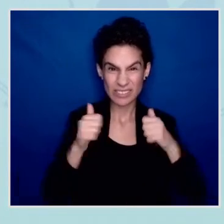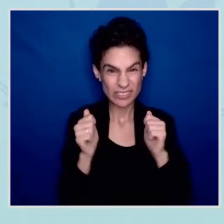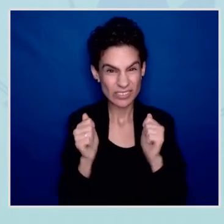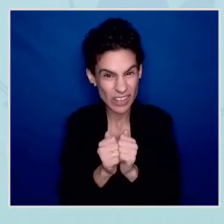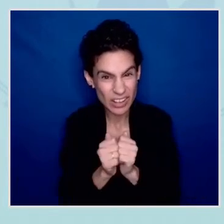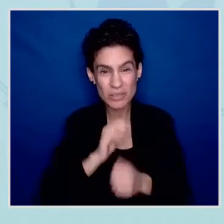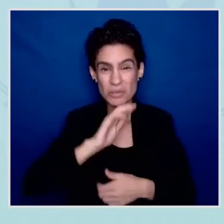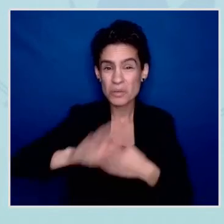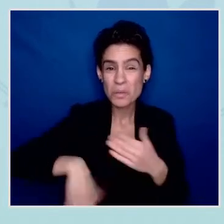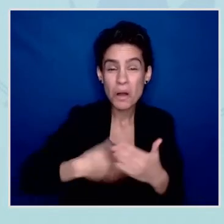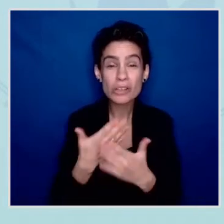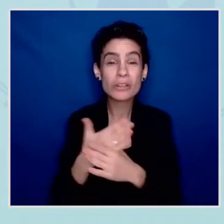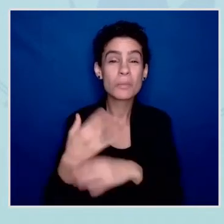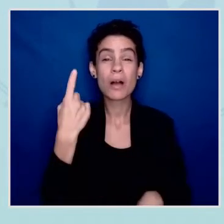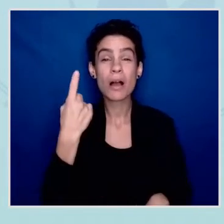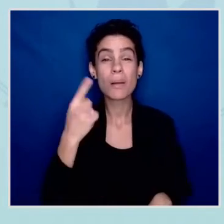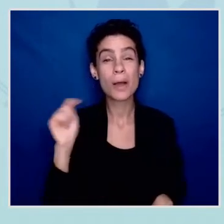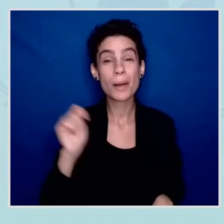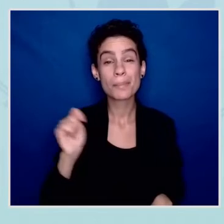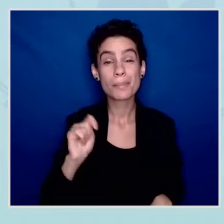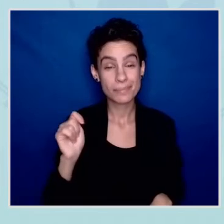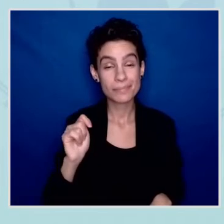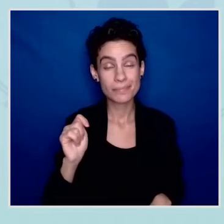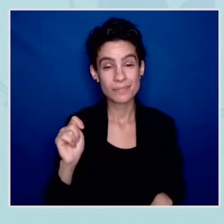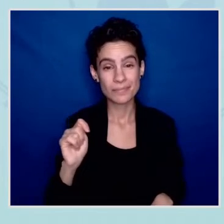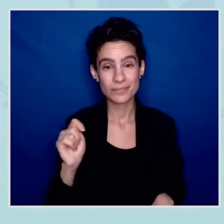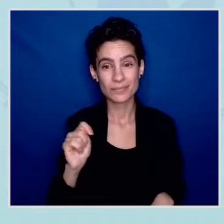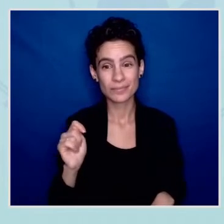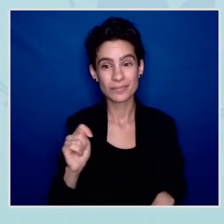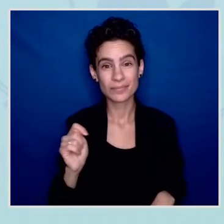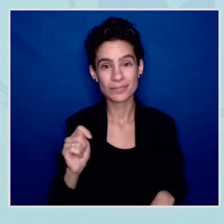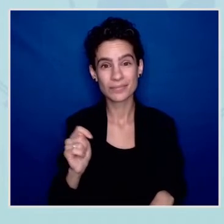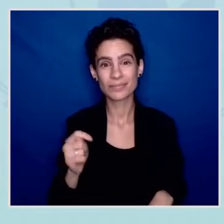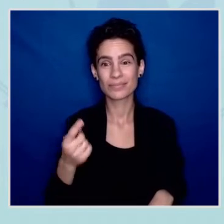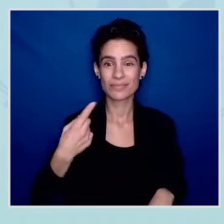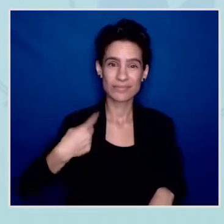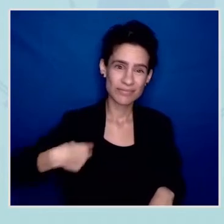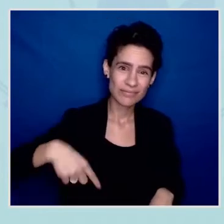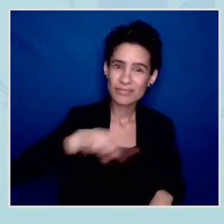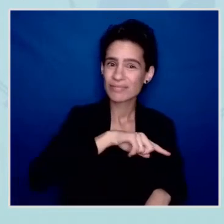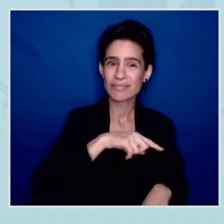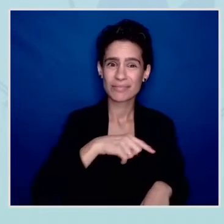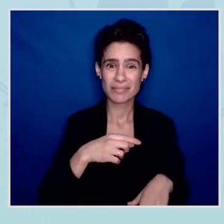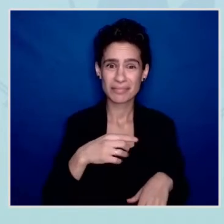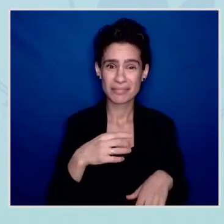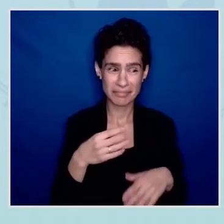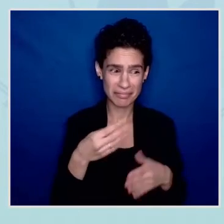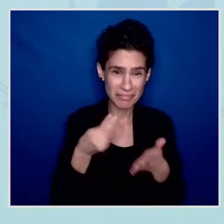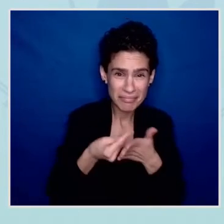INCLUDING MY GRANDFATHER, ALL